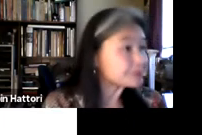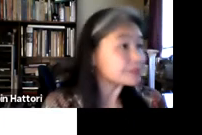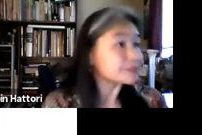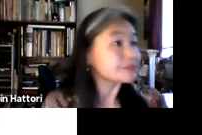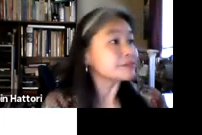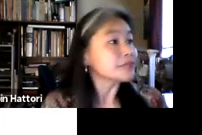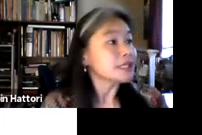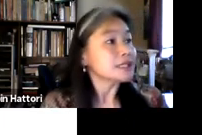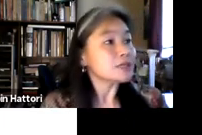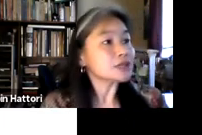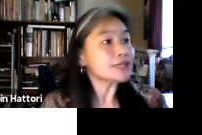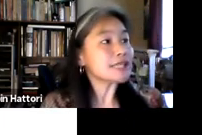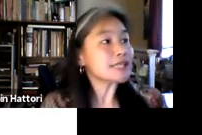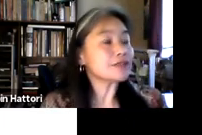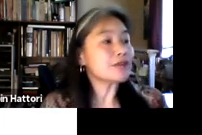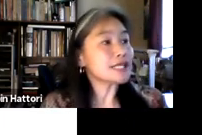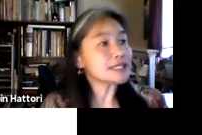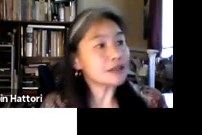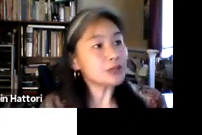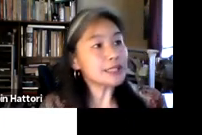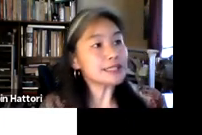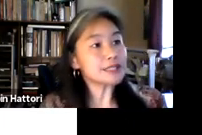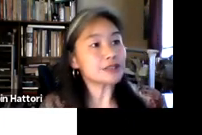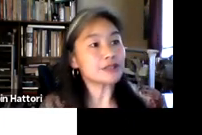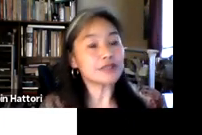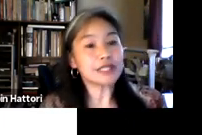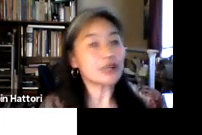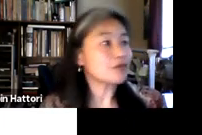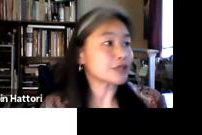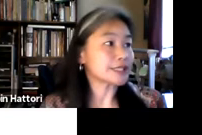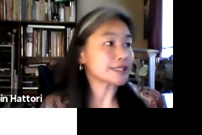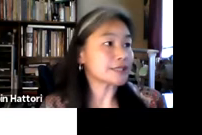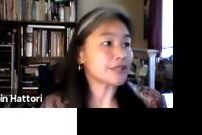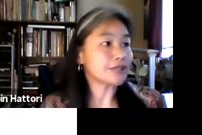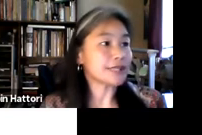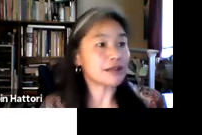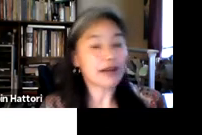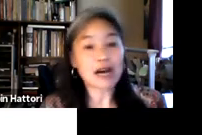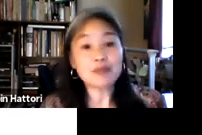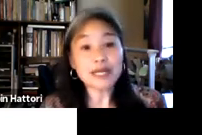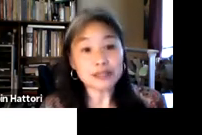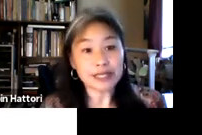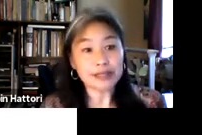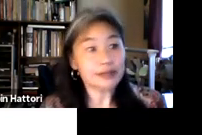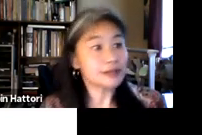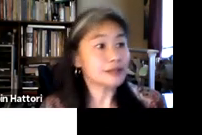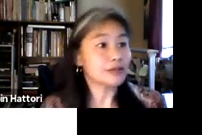was building some type of explosives that were going to be used for the Japanese side against Americans. And again, he